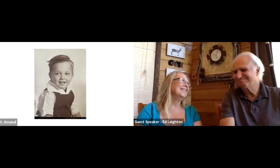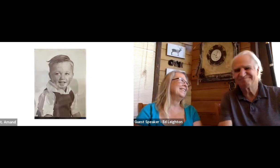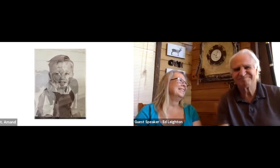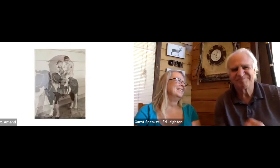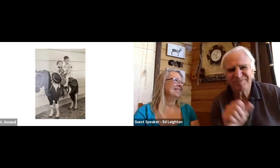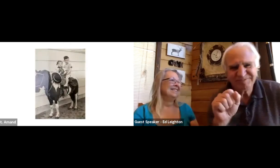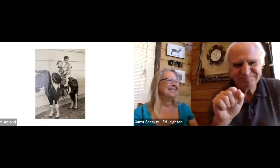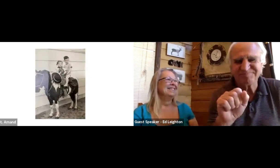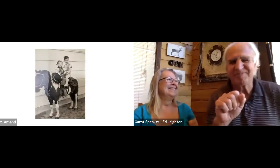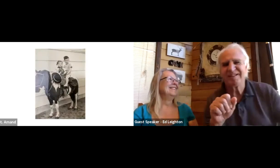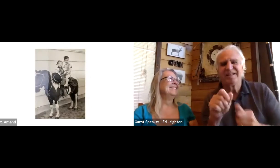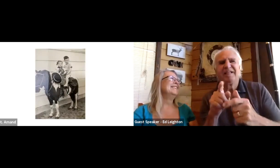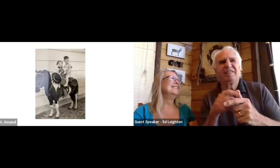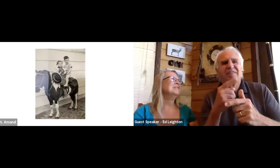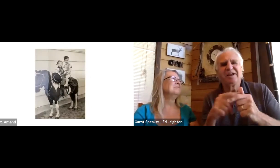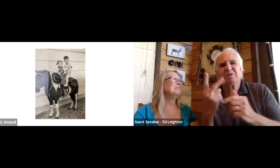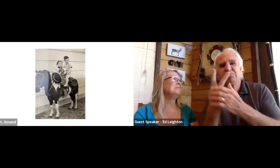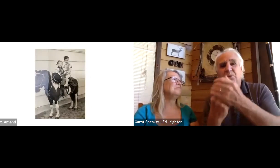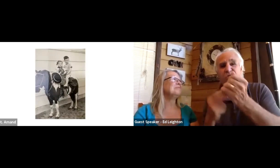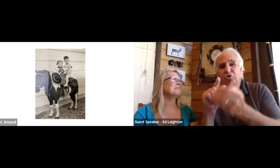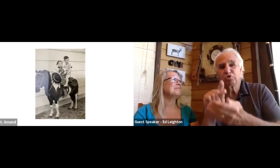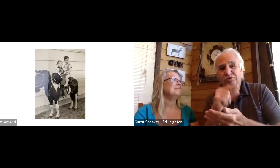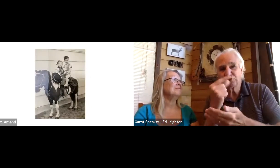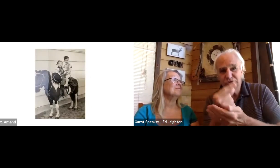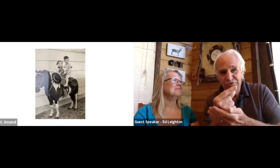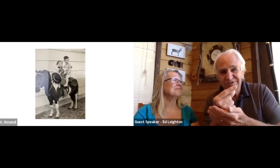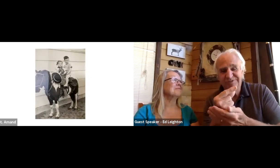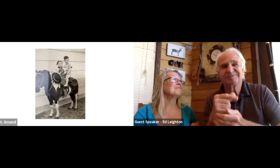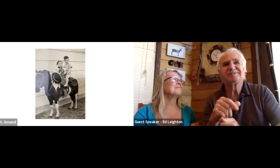It was one of the best memories ever there, so, yeah.